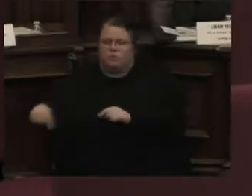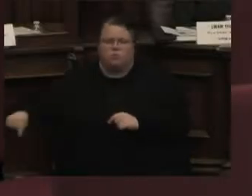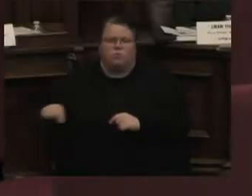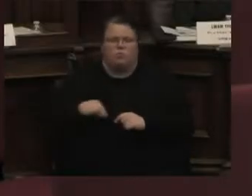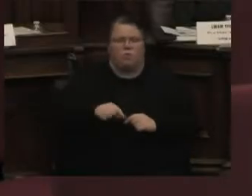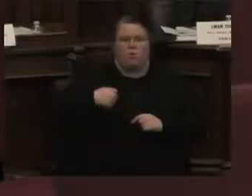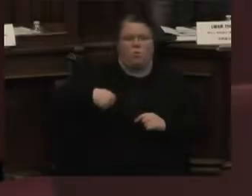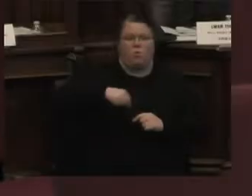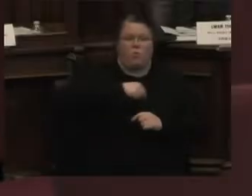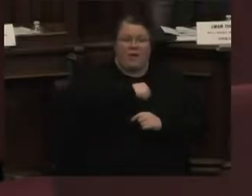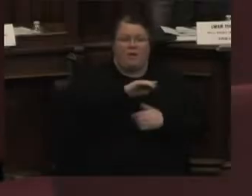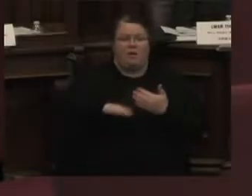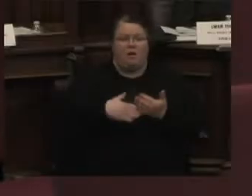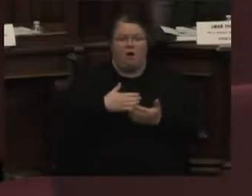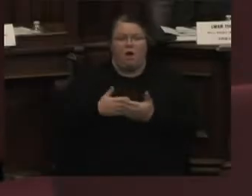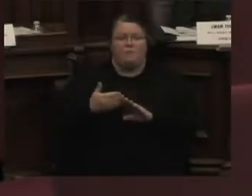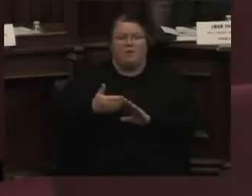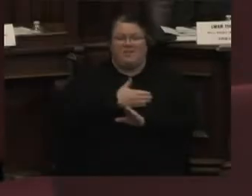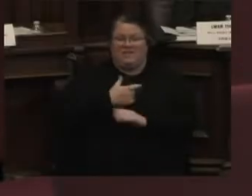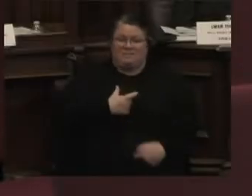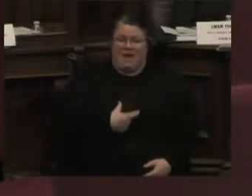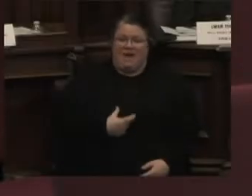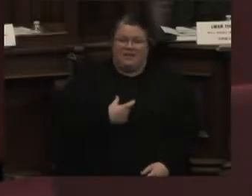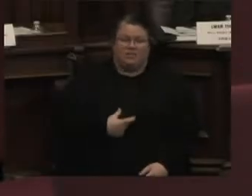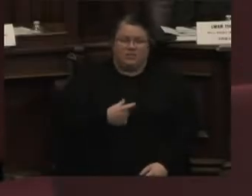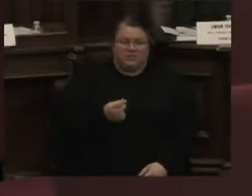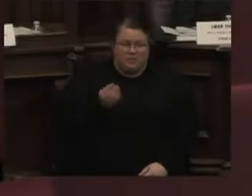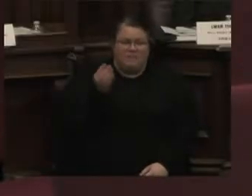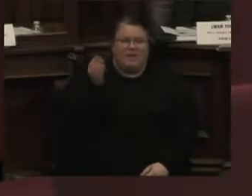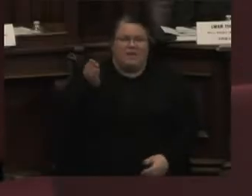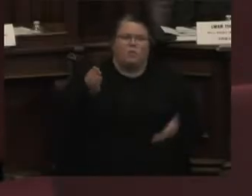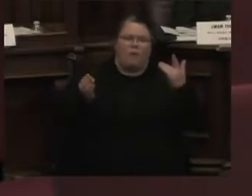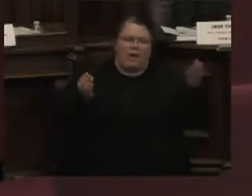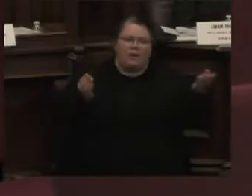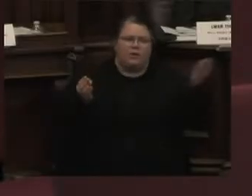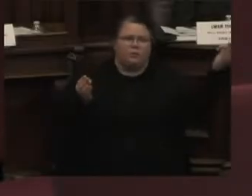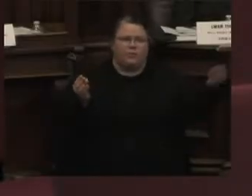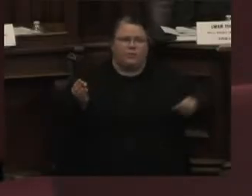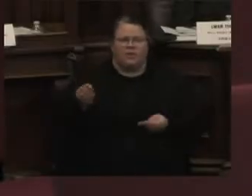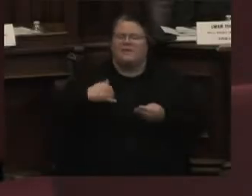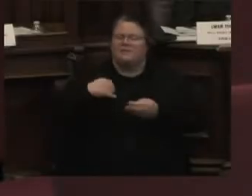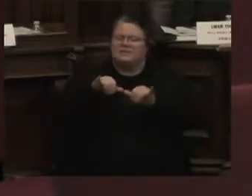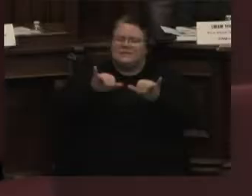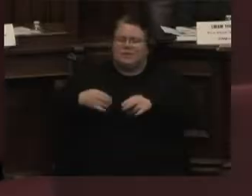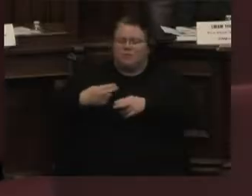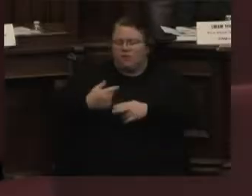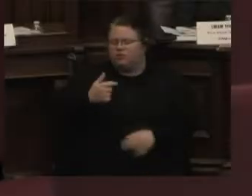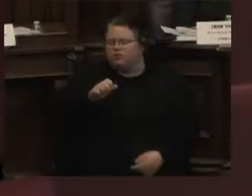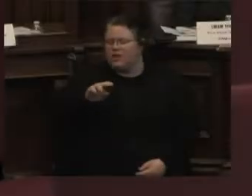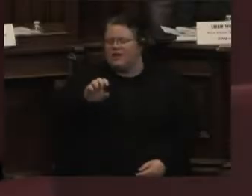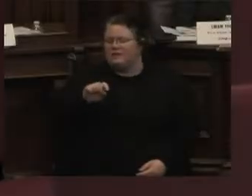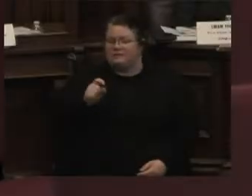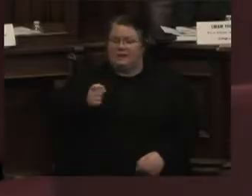the city who is not a paid city employee. Actually, we all, as city employees had to turn in